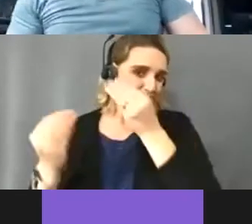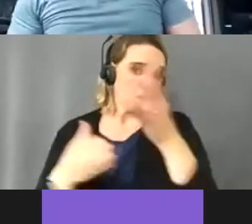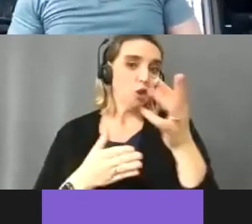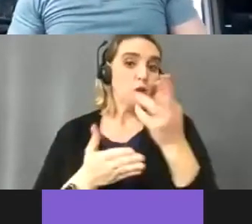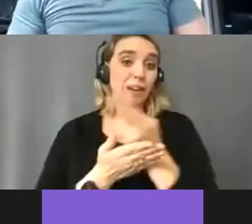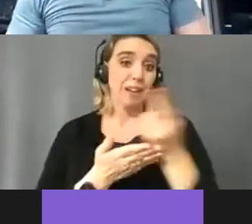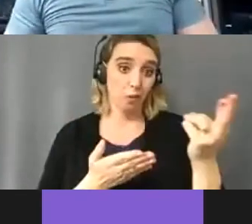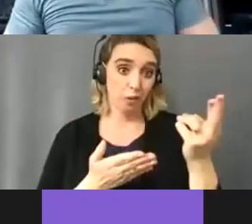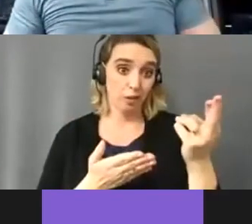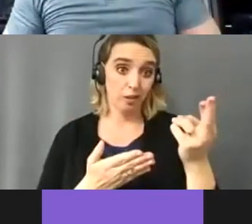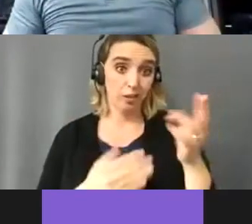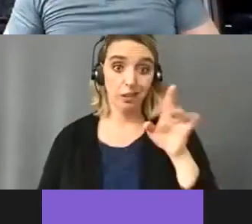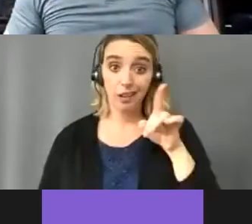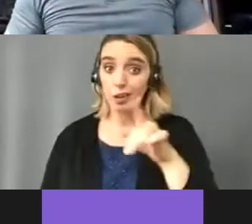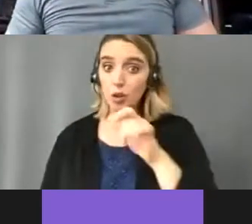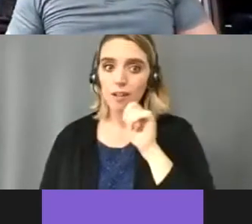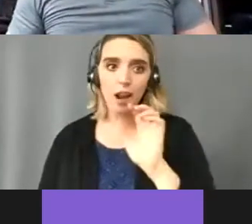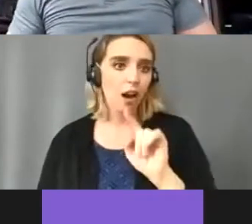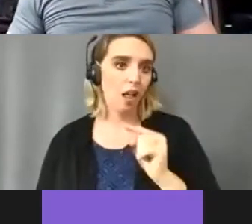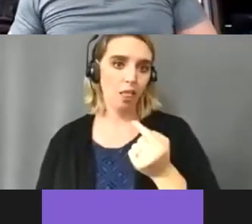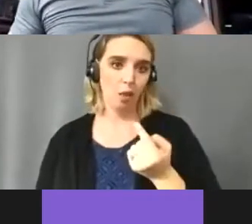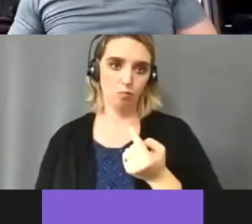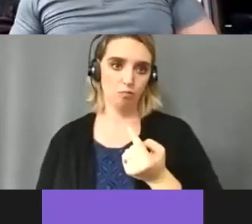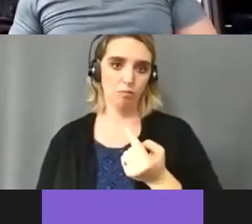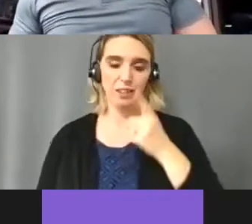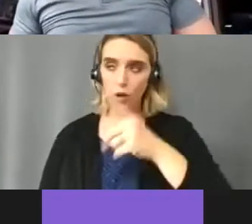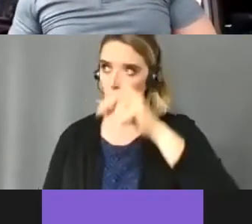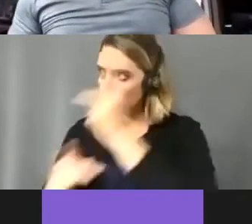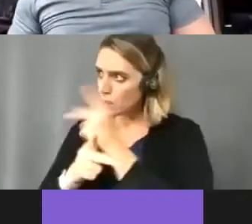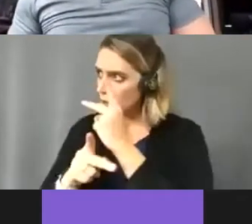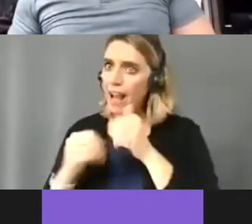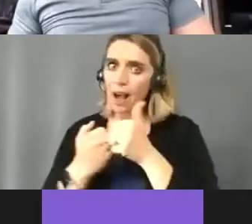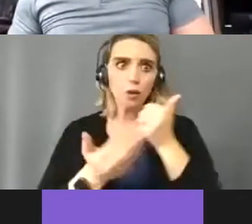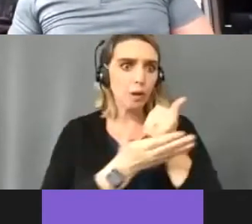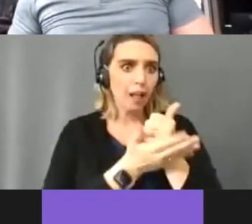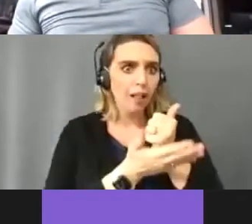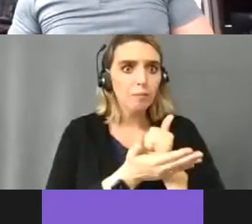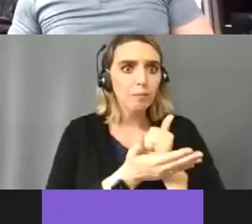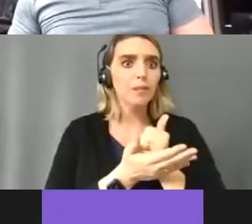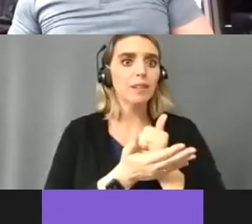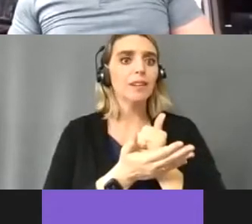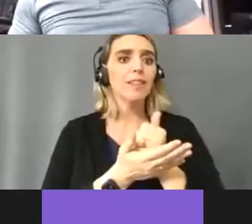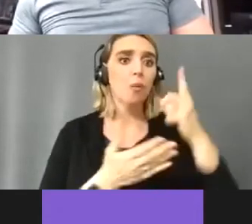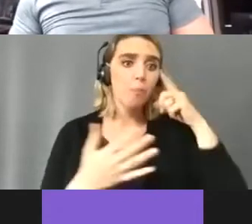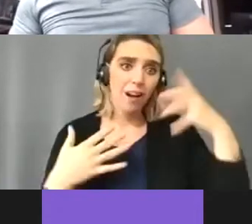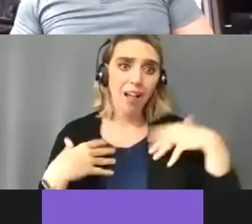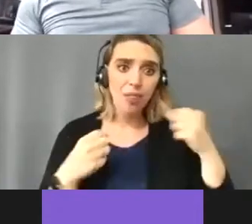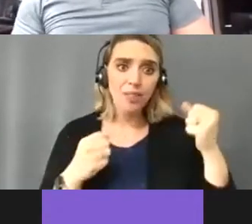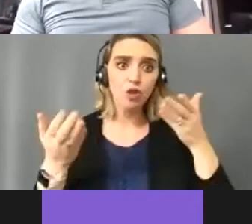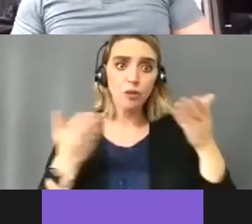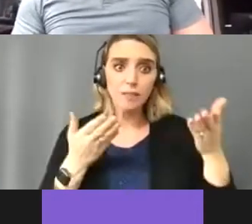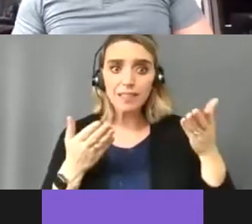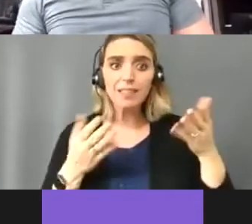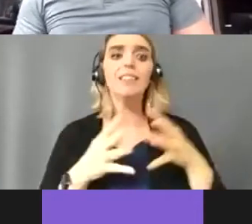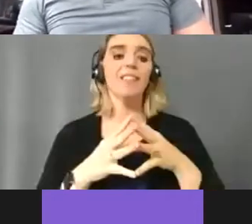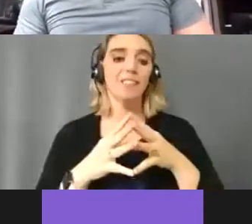that you're not alone as you try to figure this out to help the people you're serving and that you can let them know they're not alone